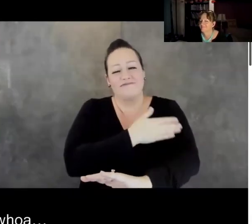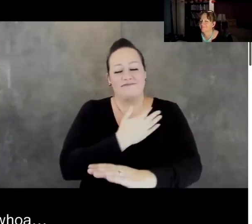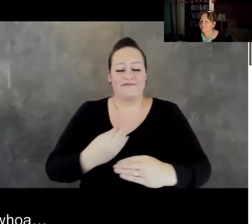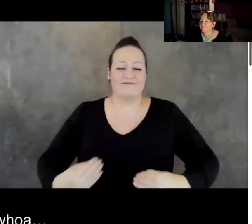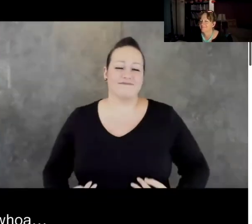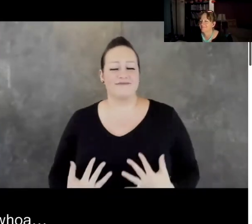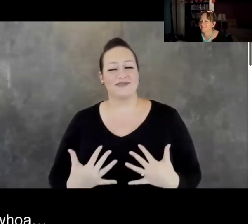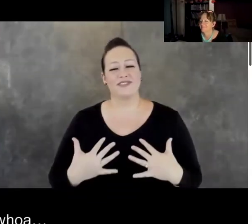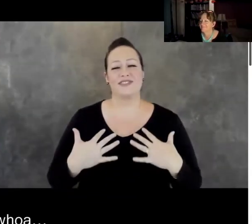Meriah: you know.